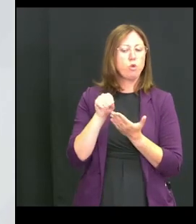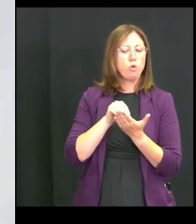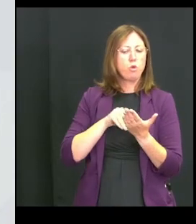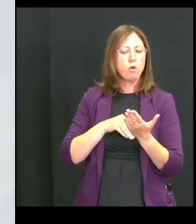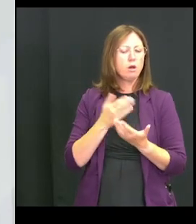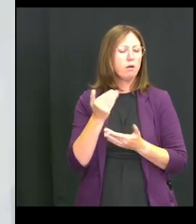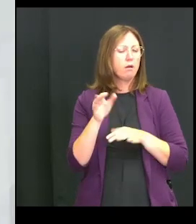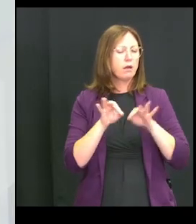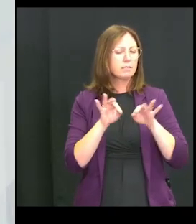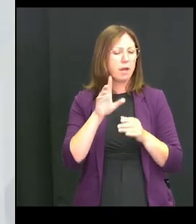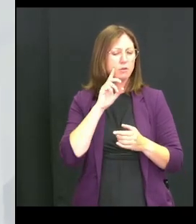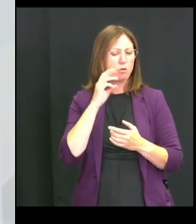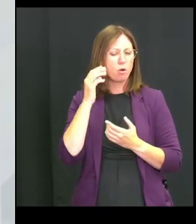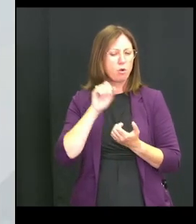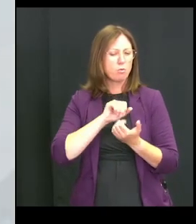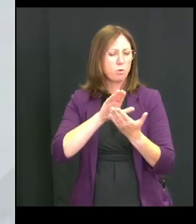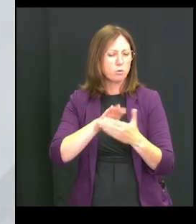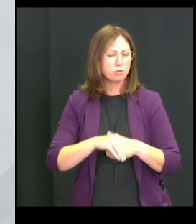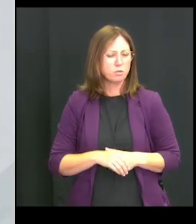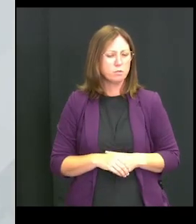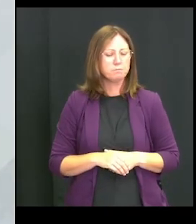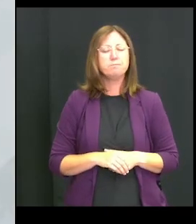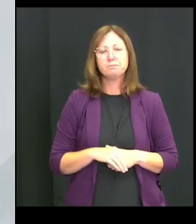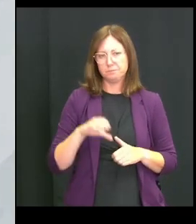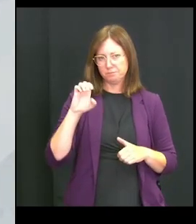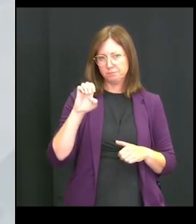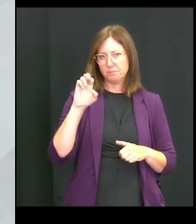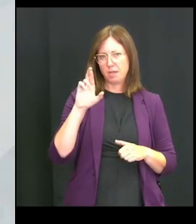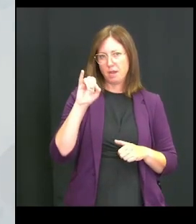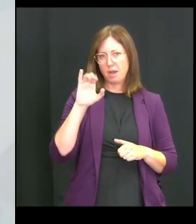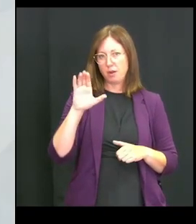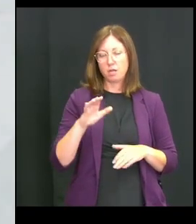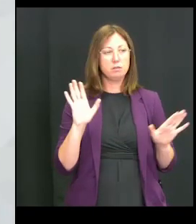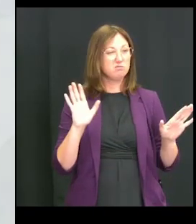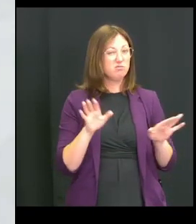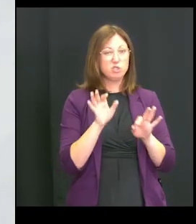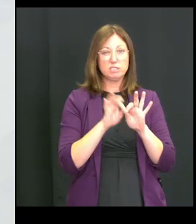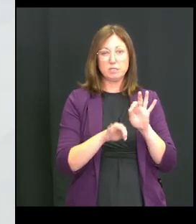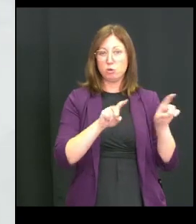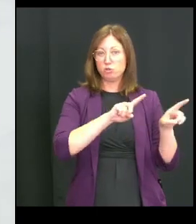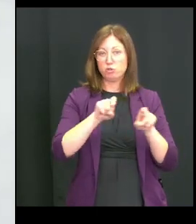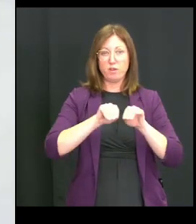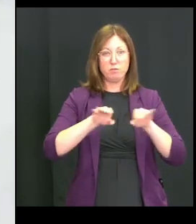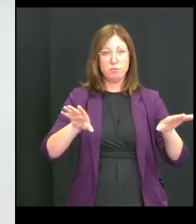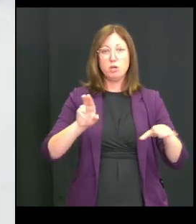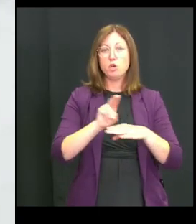Yes, so this is just basic survey methodology, so using the Canadian election studies.